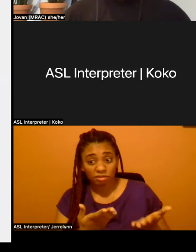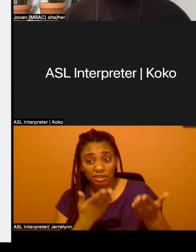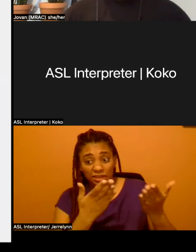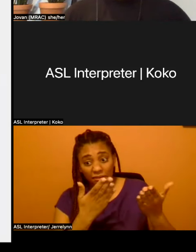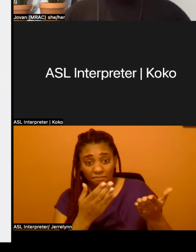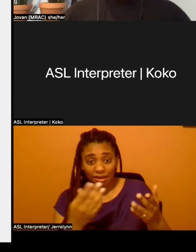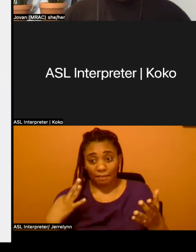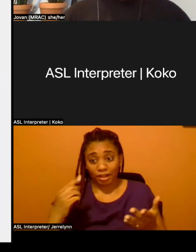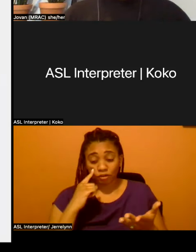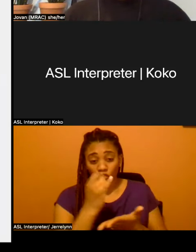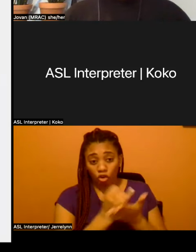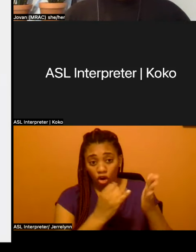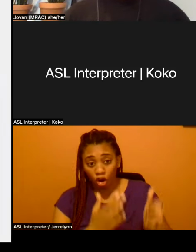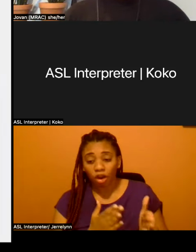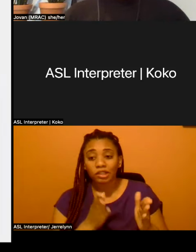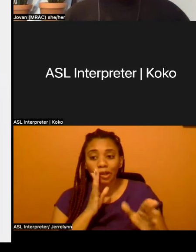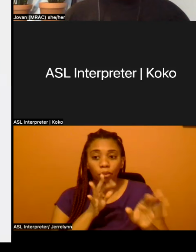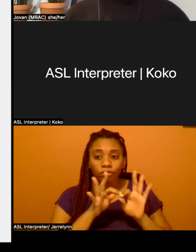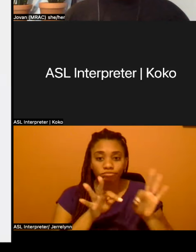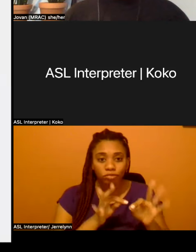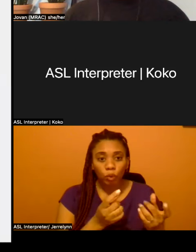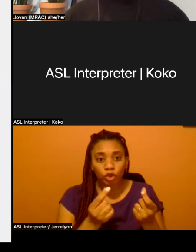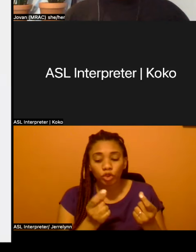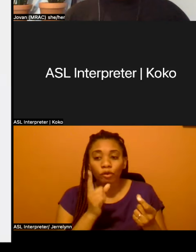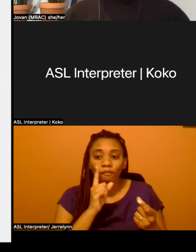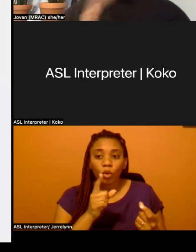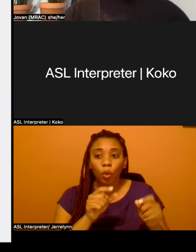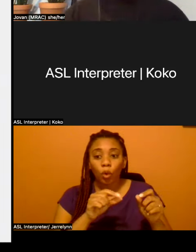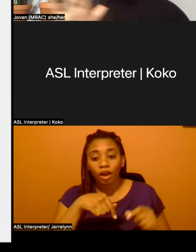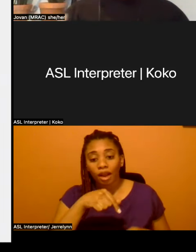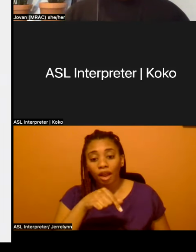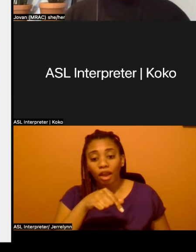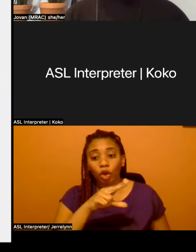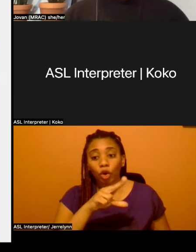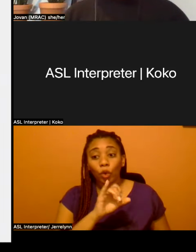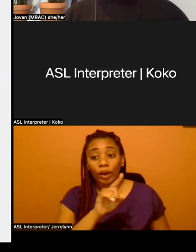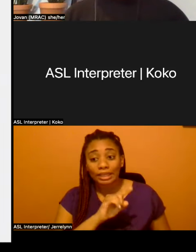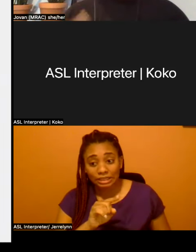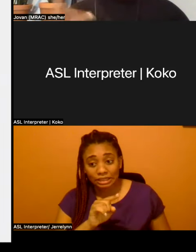And then the application will, you'll navigate to the application